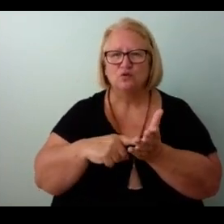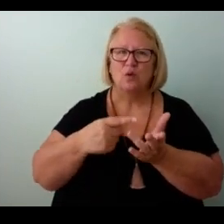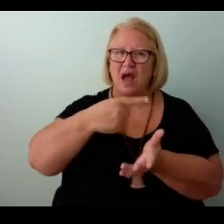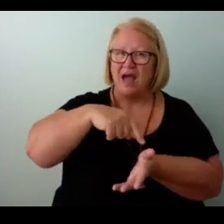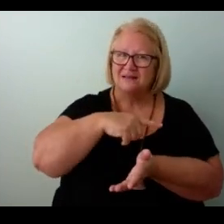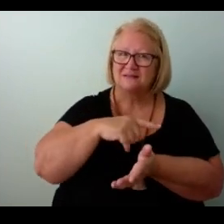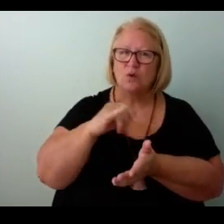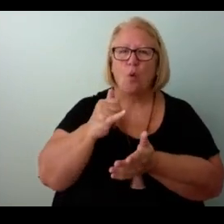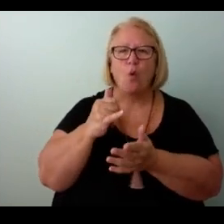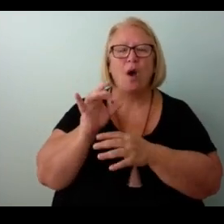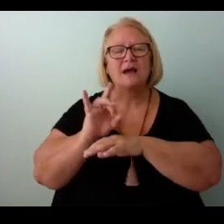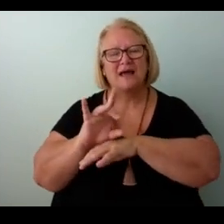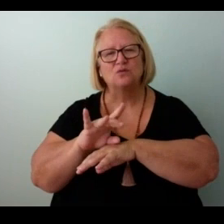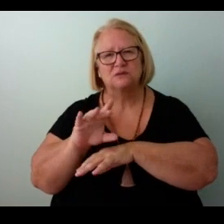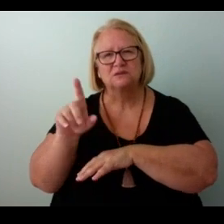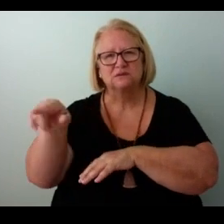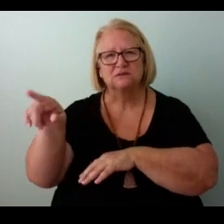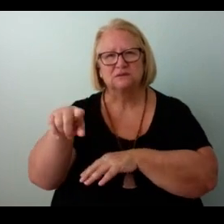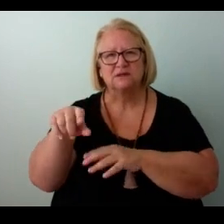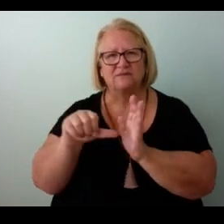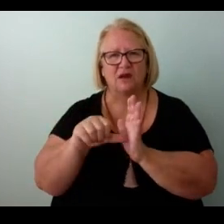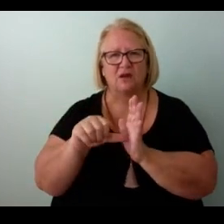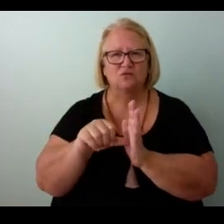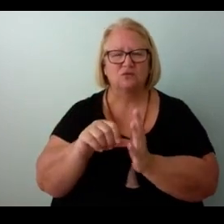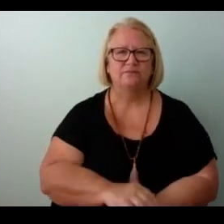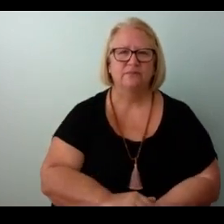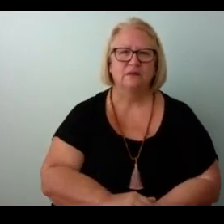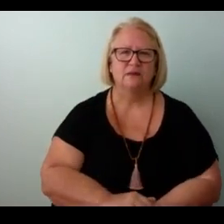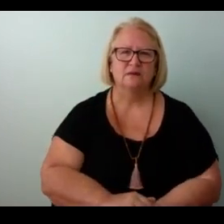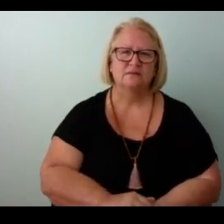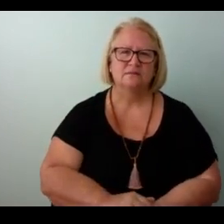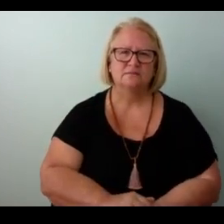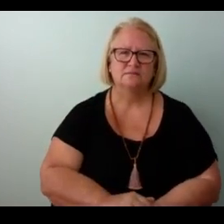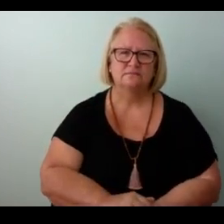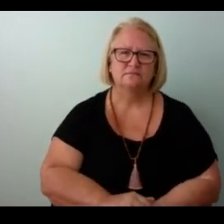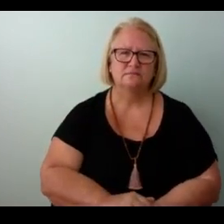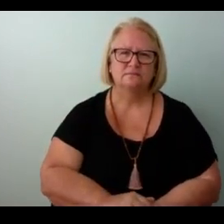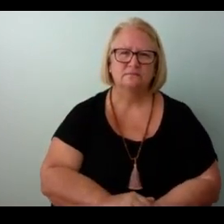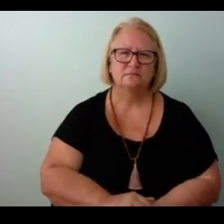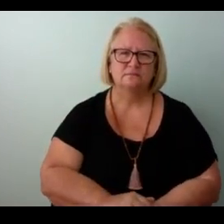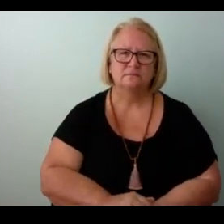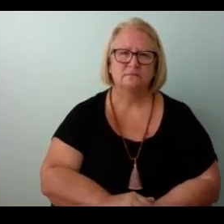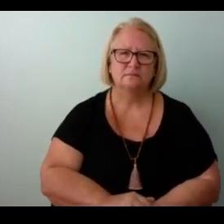It may actually be in people's interests to continue paying whatever they can on a